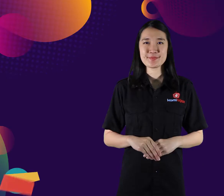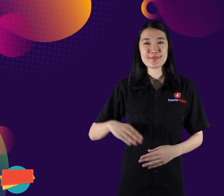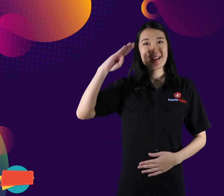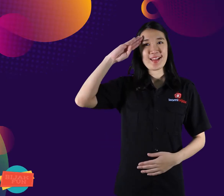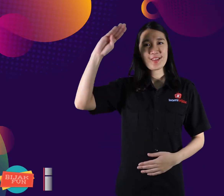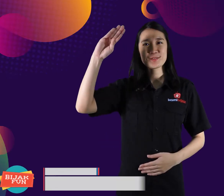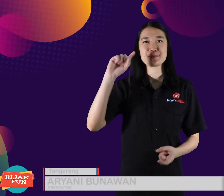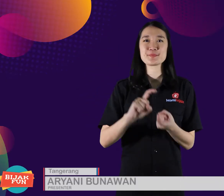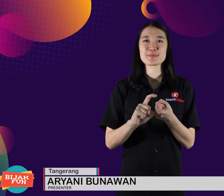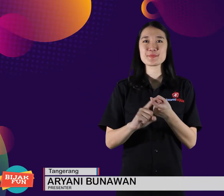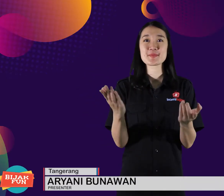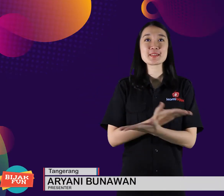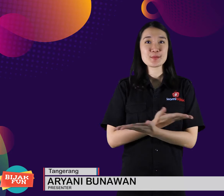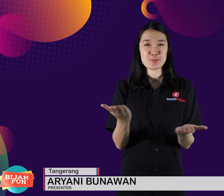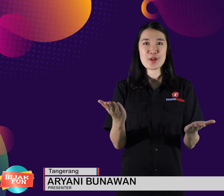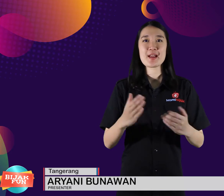Hello my friends.